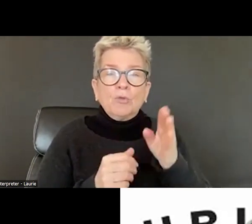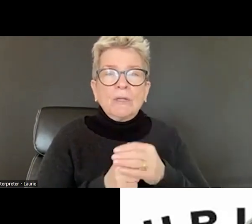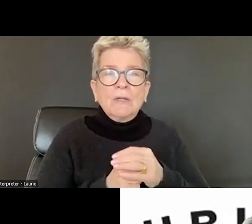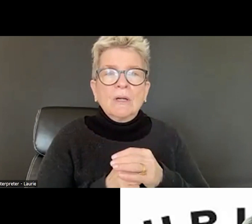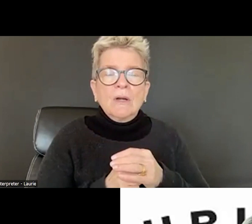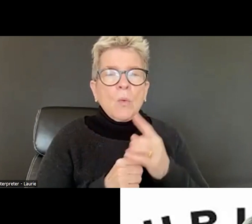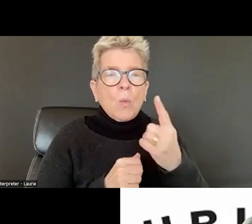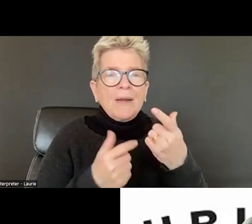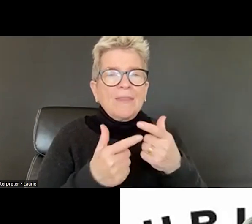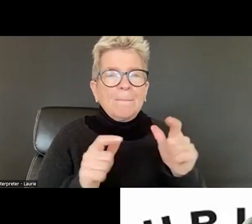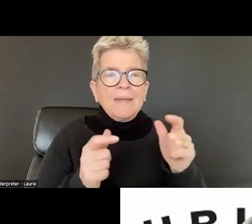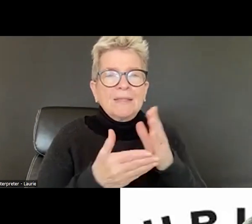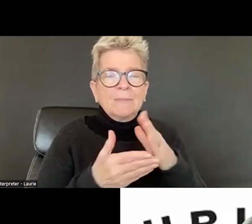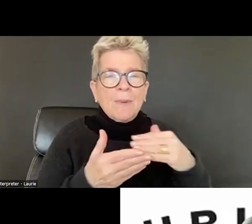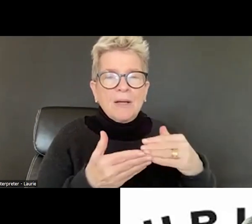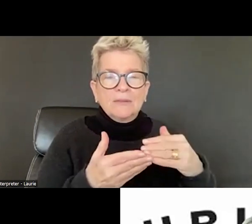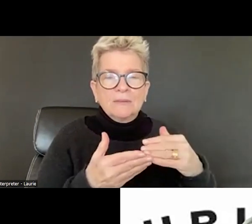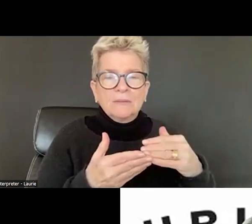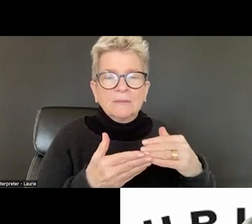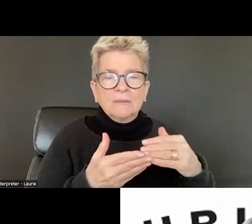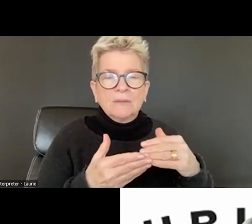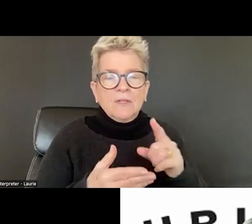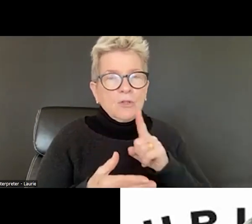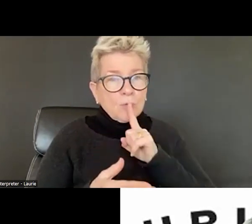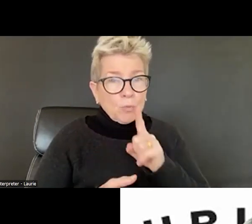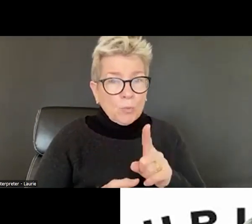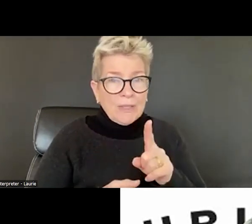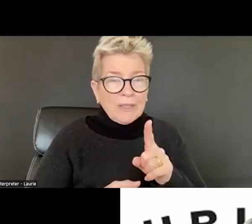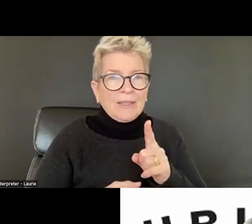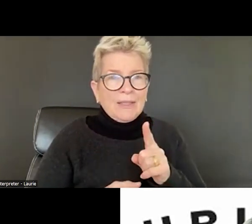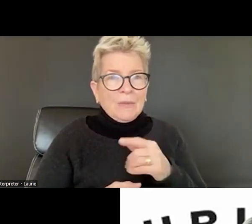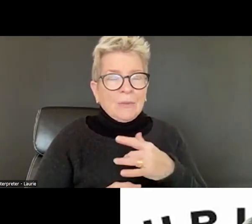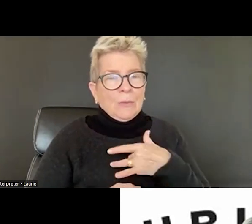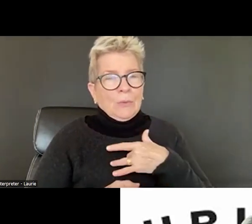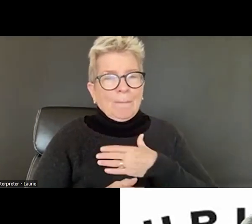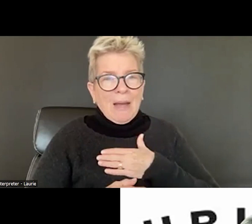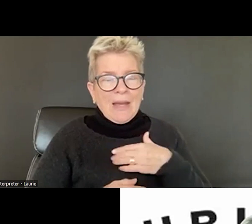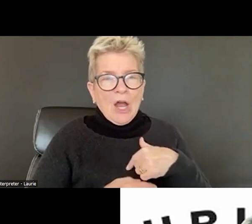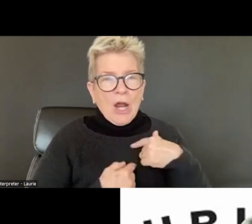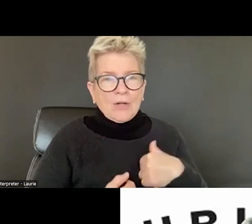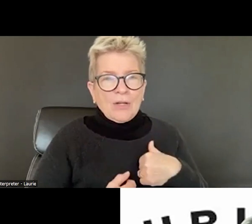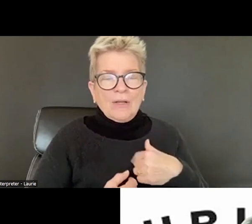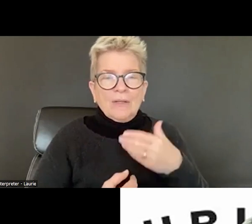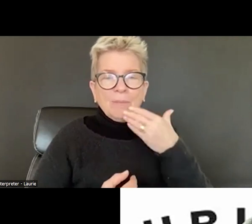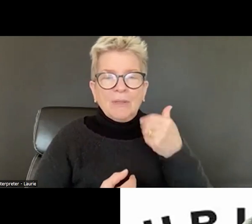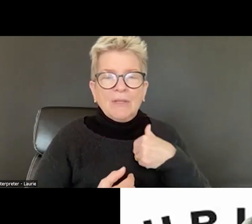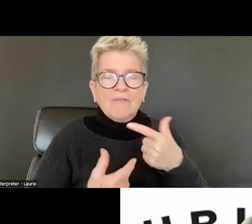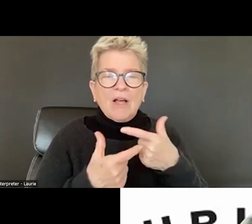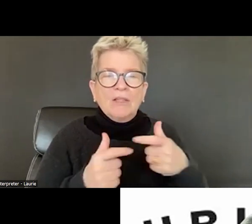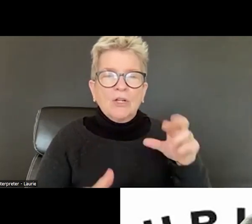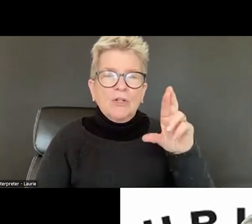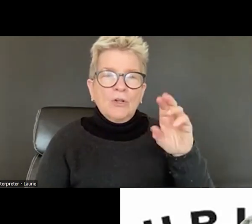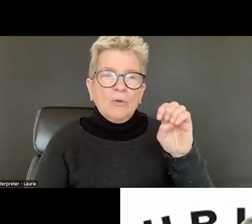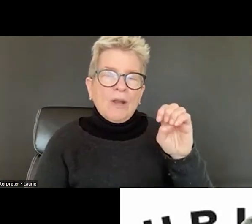was uh really truly dear to my heart is we have a large Refugee Community that's um not coming